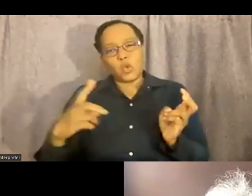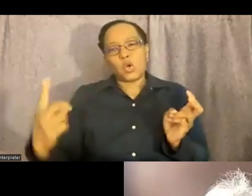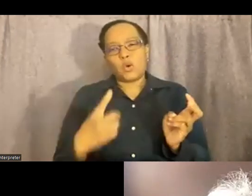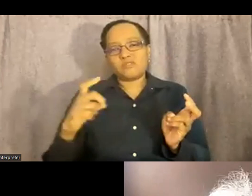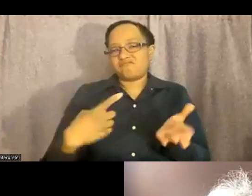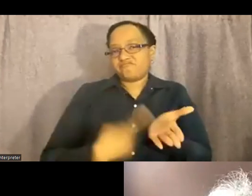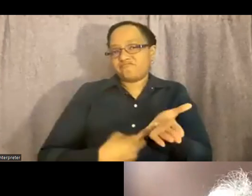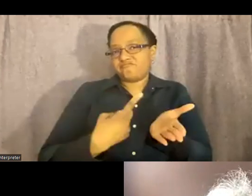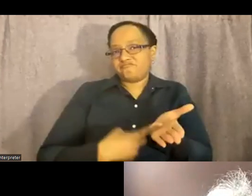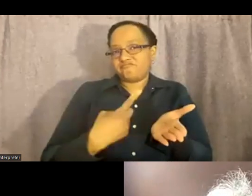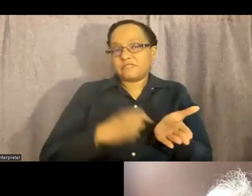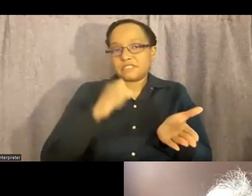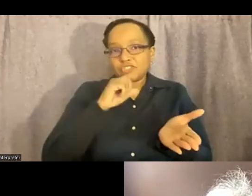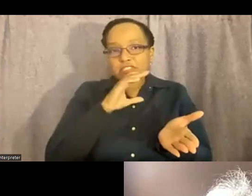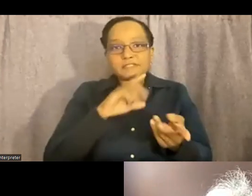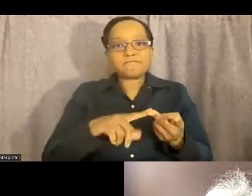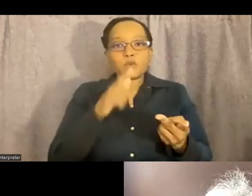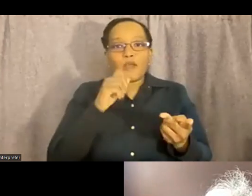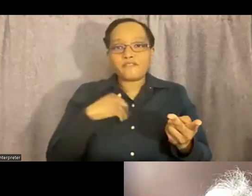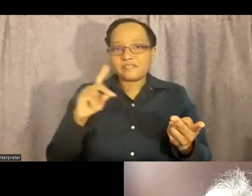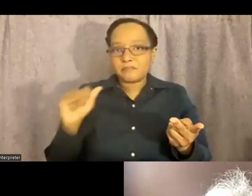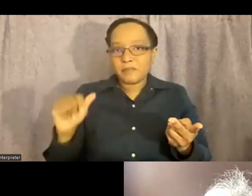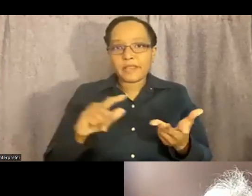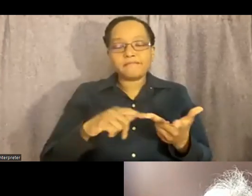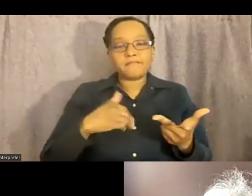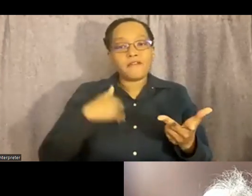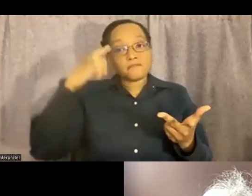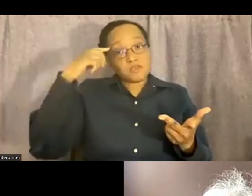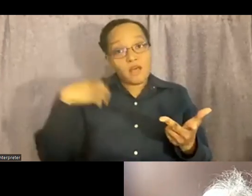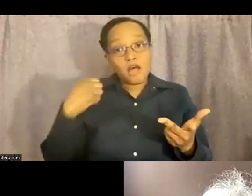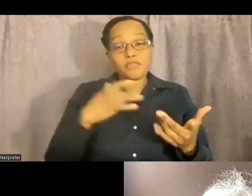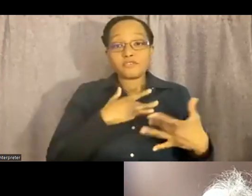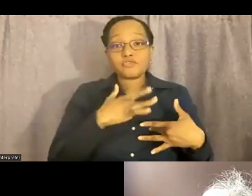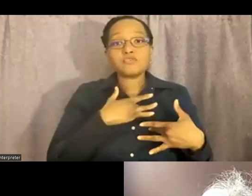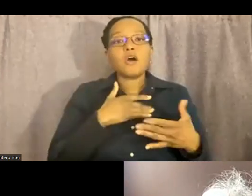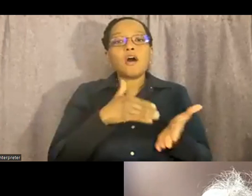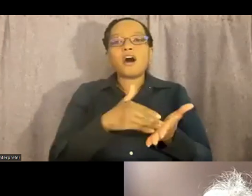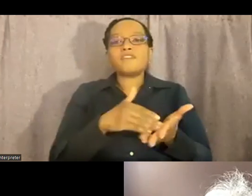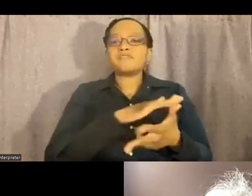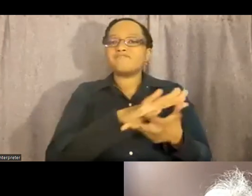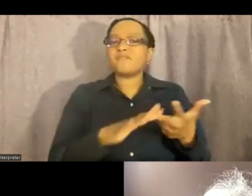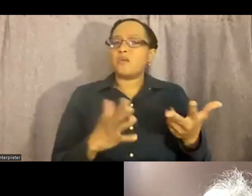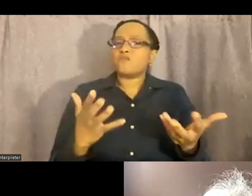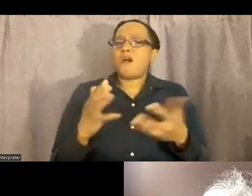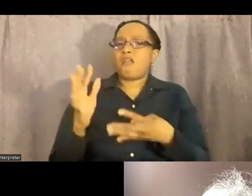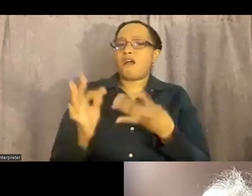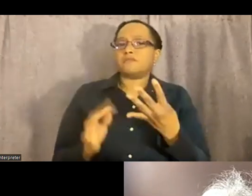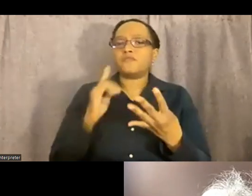Seniors and people with disabilities, and people with mental health issues , often want to have options to live in the community.